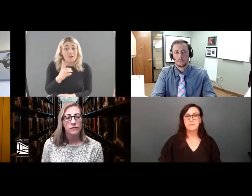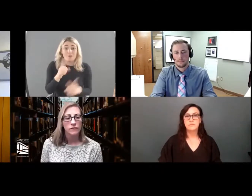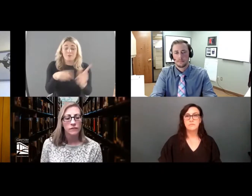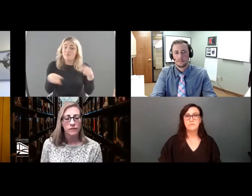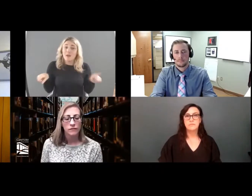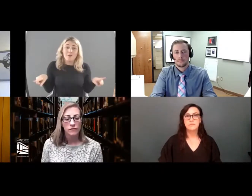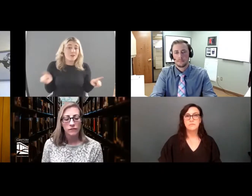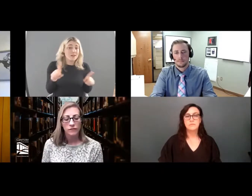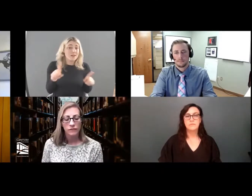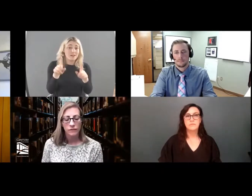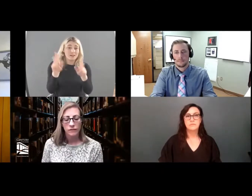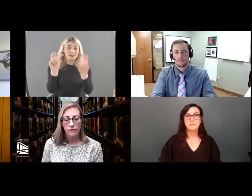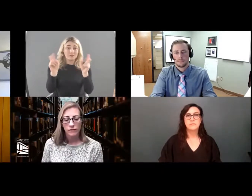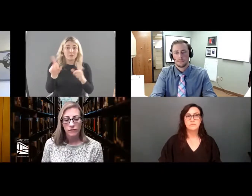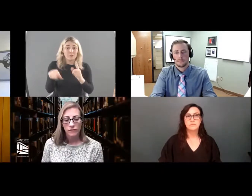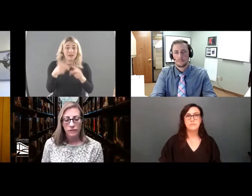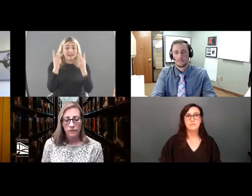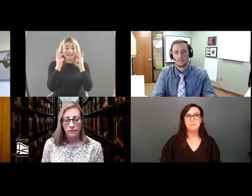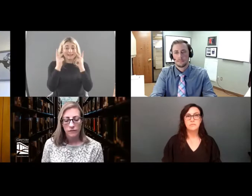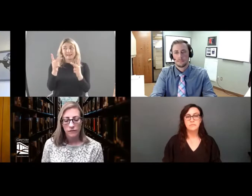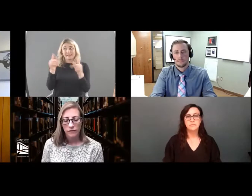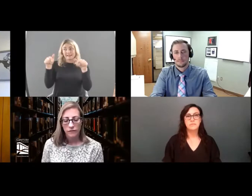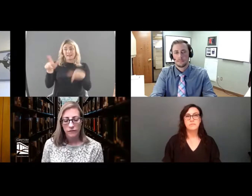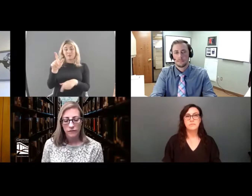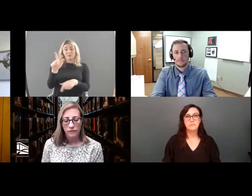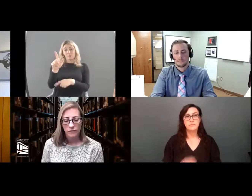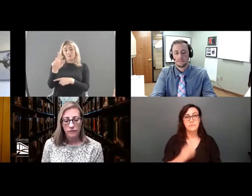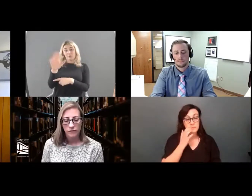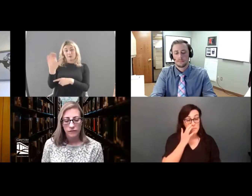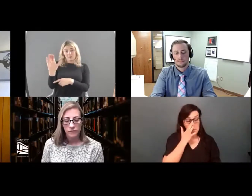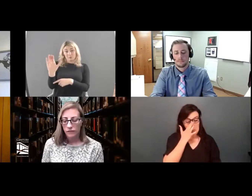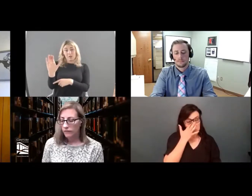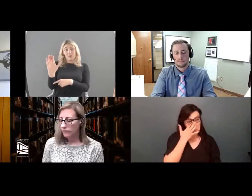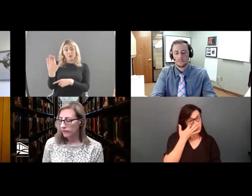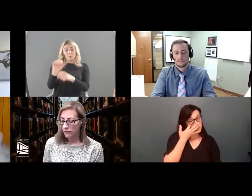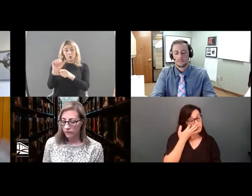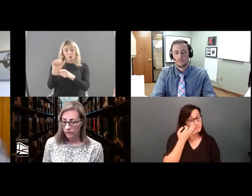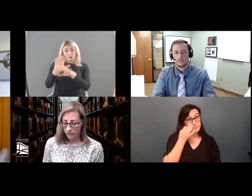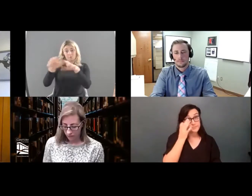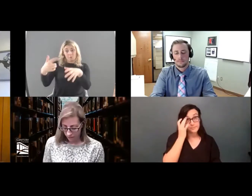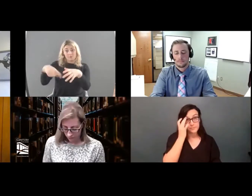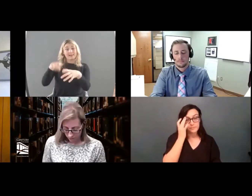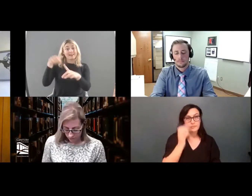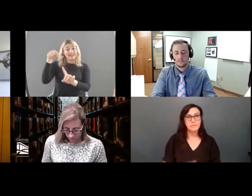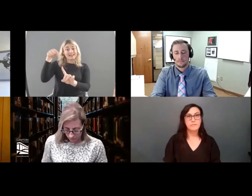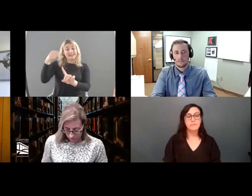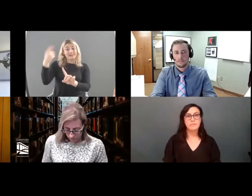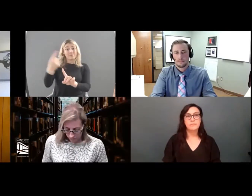when I look at the 21st century workforce, this is something that is 1), a moral imperative, but